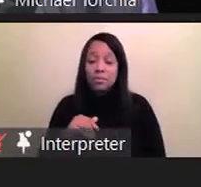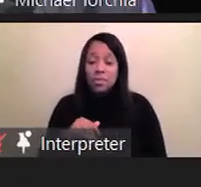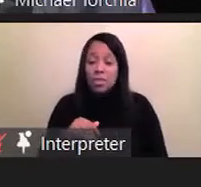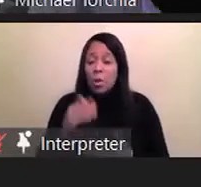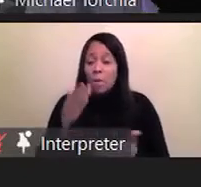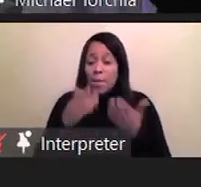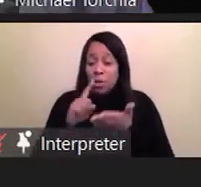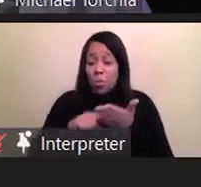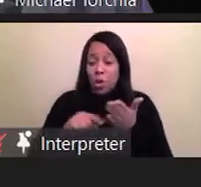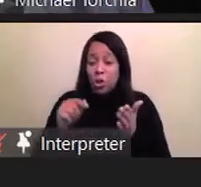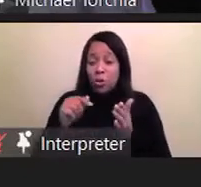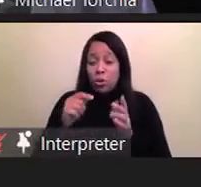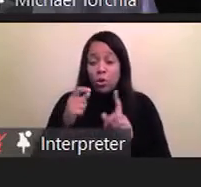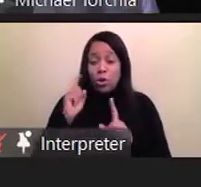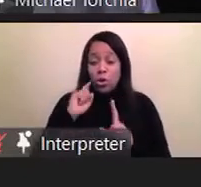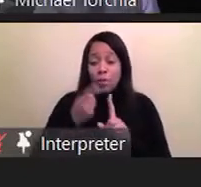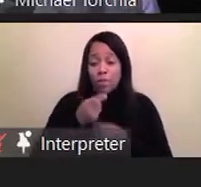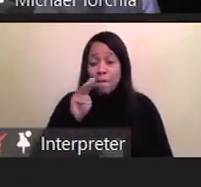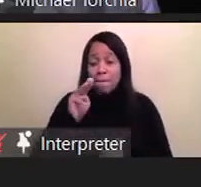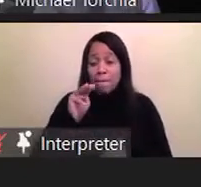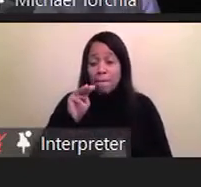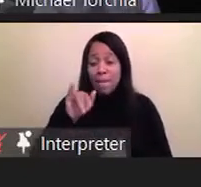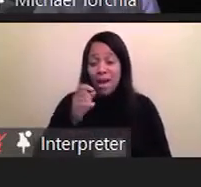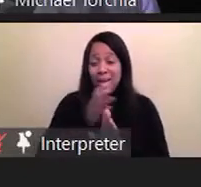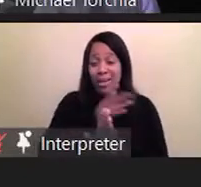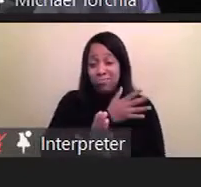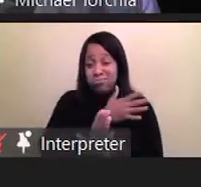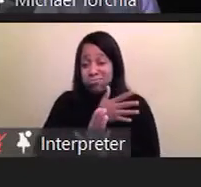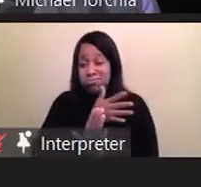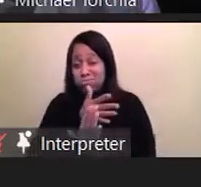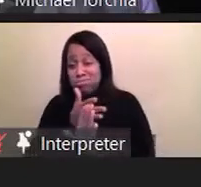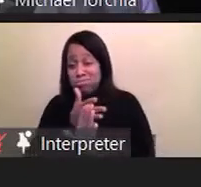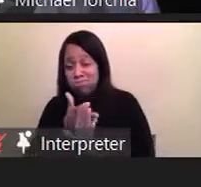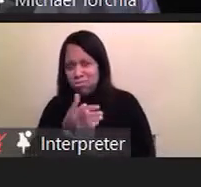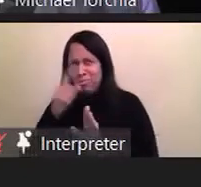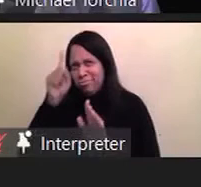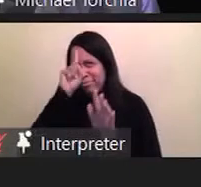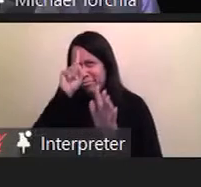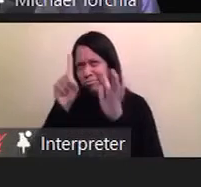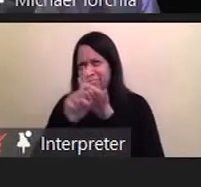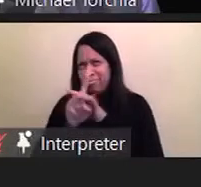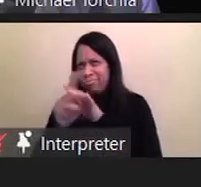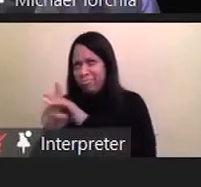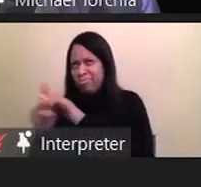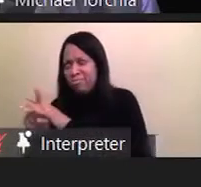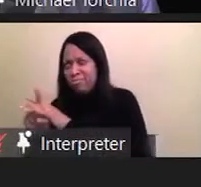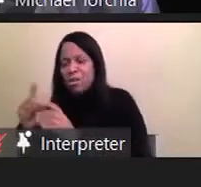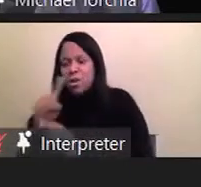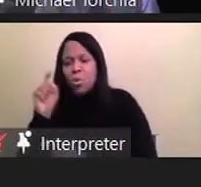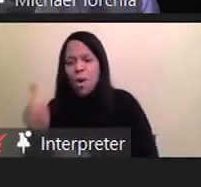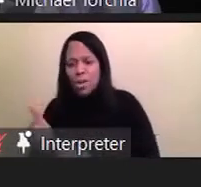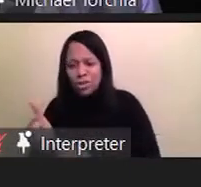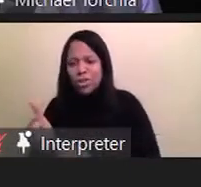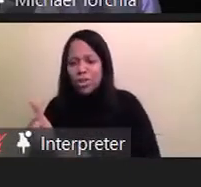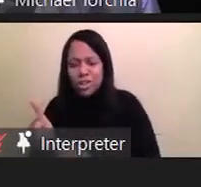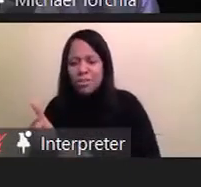that will raise questions. But don't worry. We'll be digging into the details of these cases and a little bit of what I said in the case studies